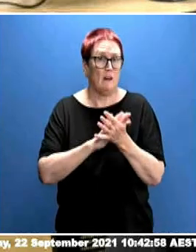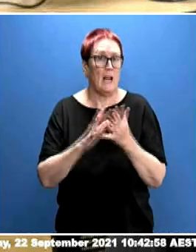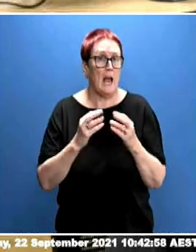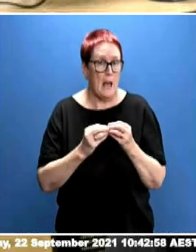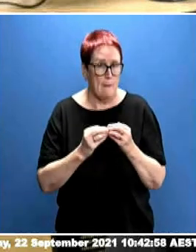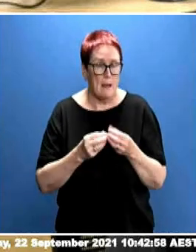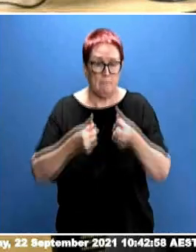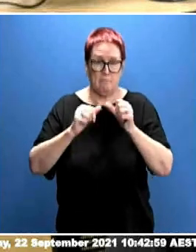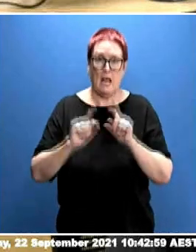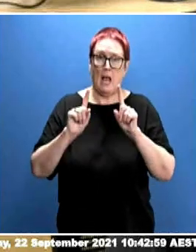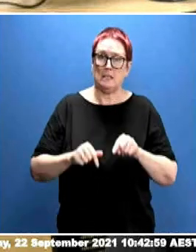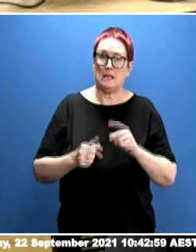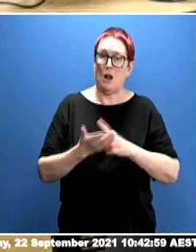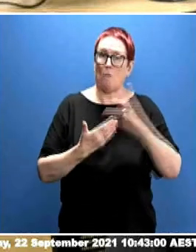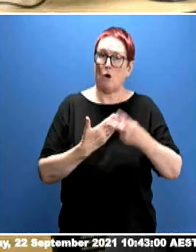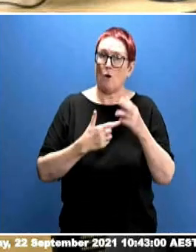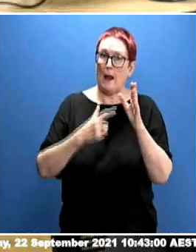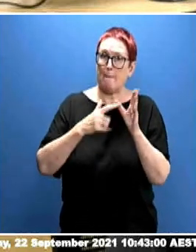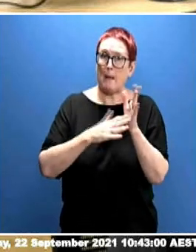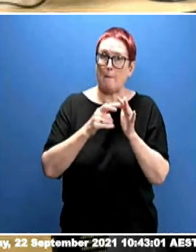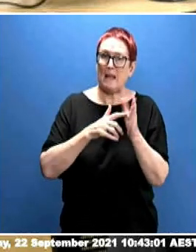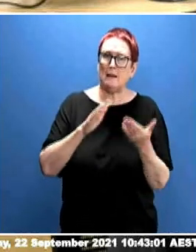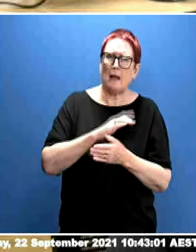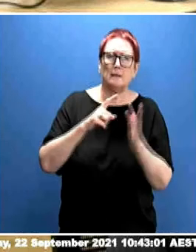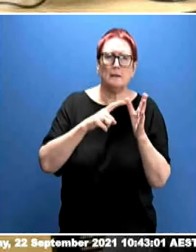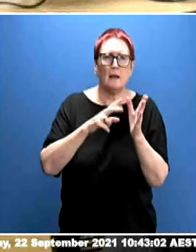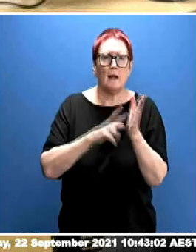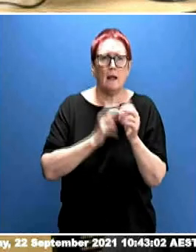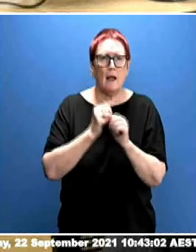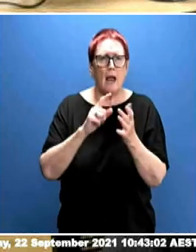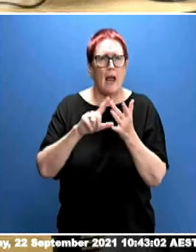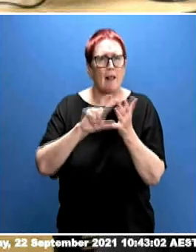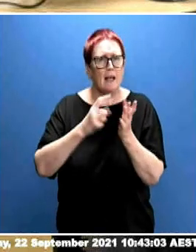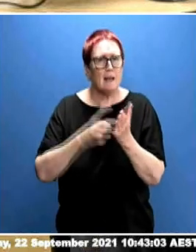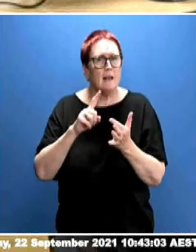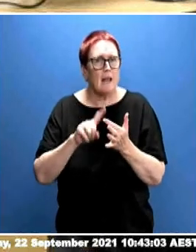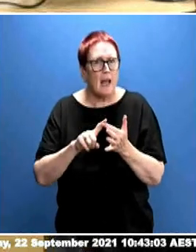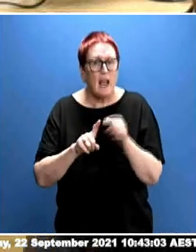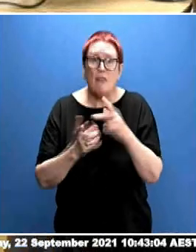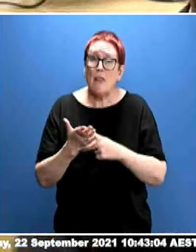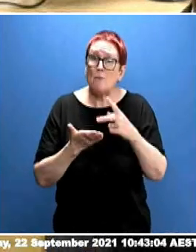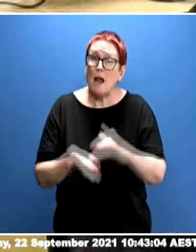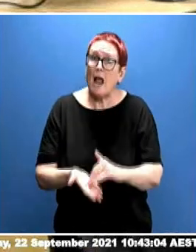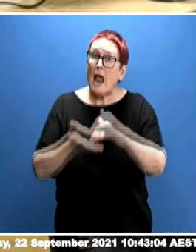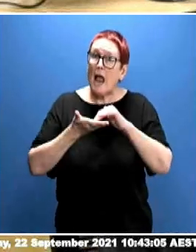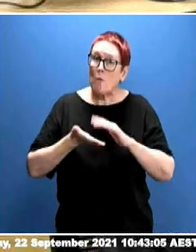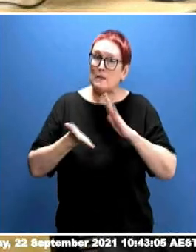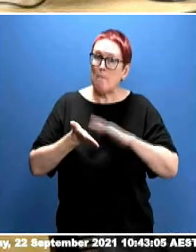the Amend Program which is through Anglicare, assisting mothers to end the need for drugs.